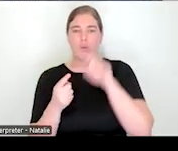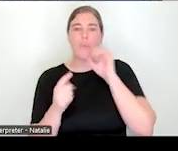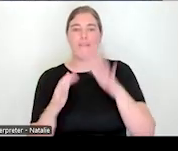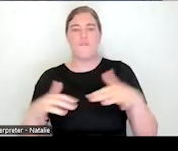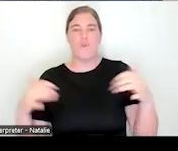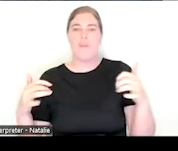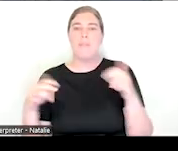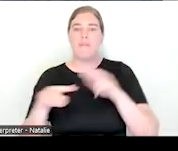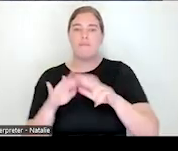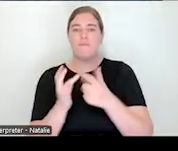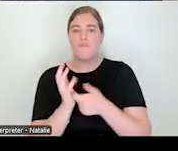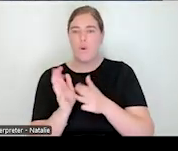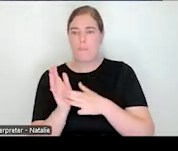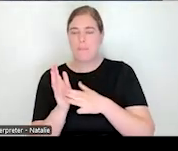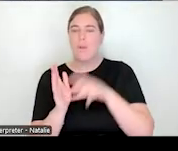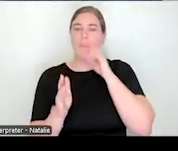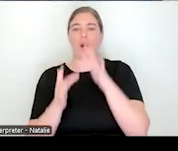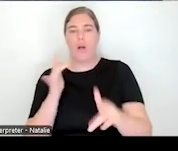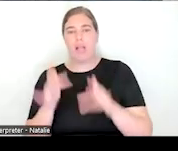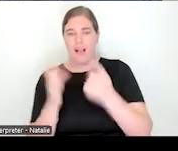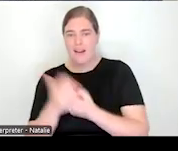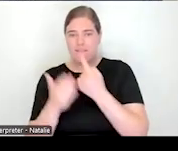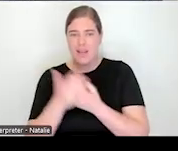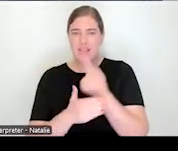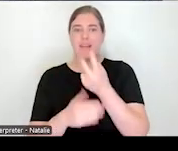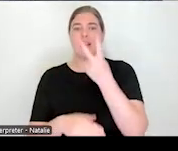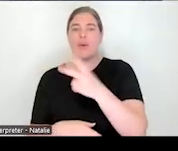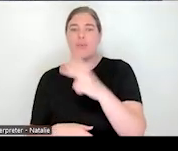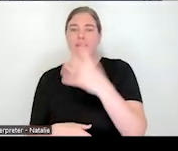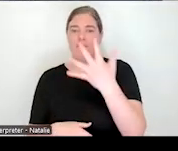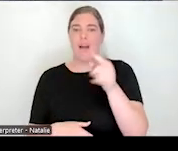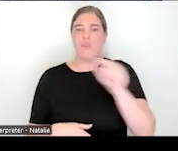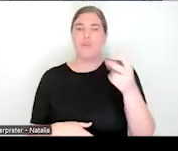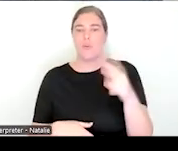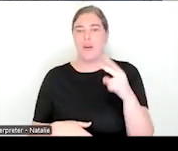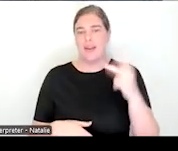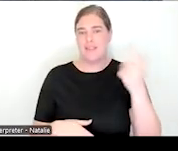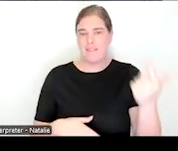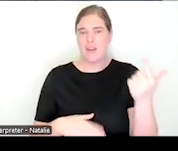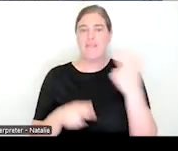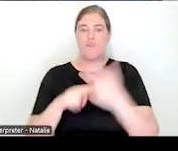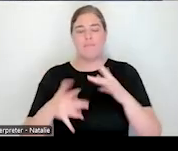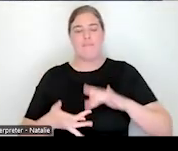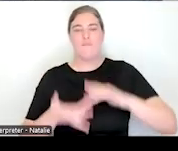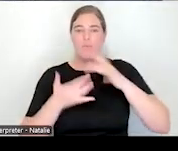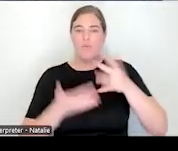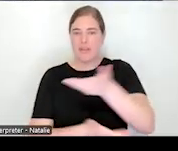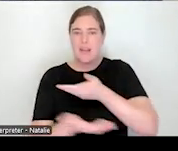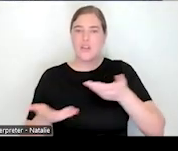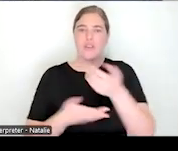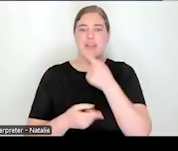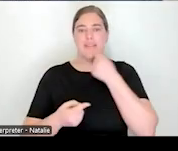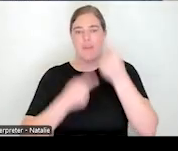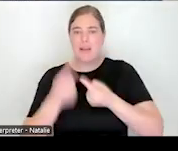online events across 2025 and 2027 with formal discussions and information sharing on national